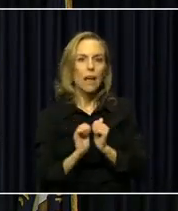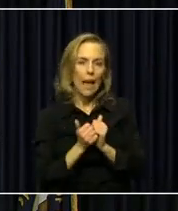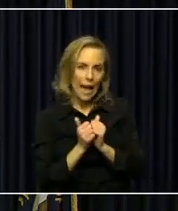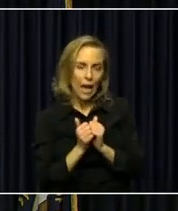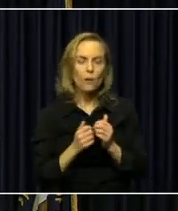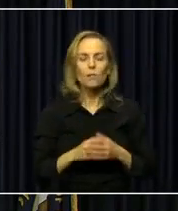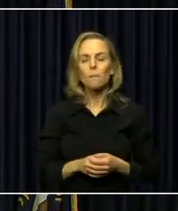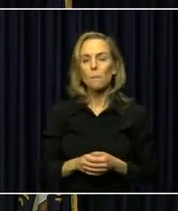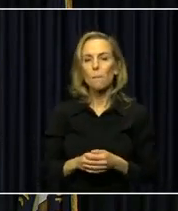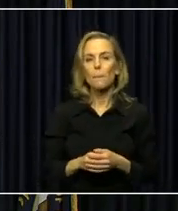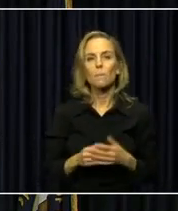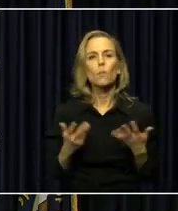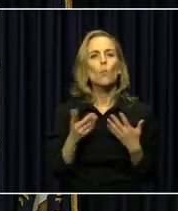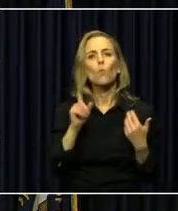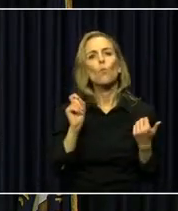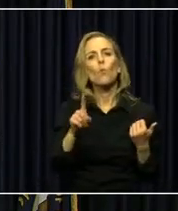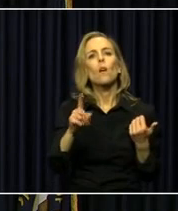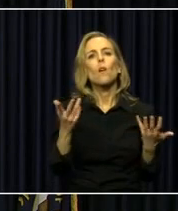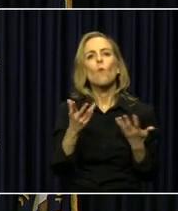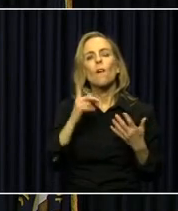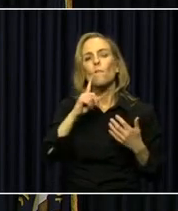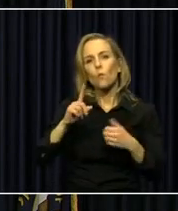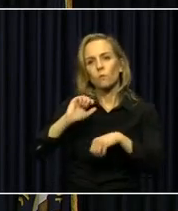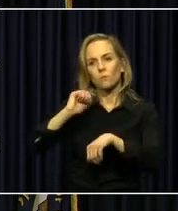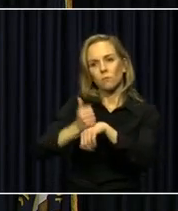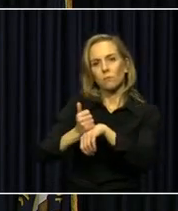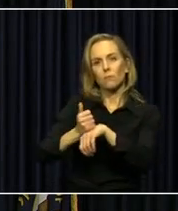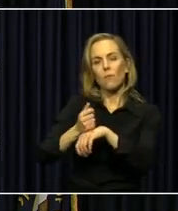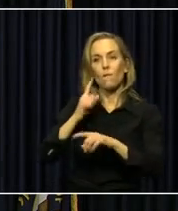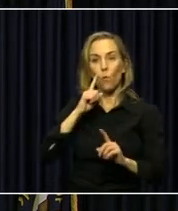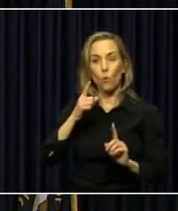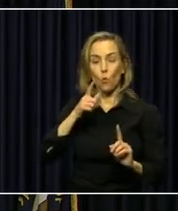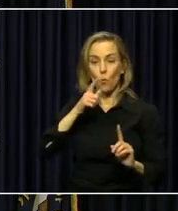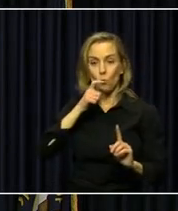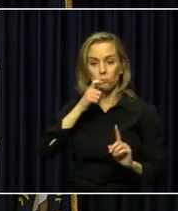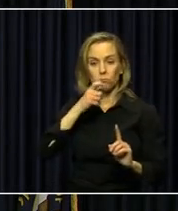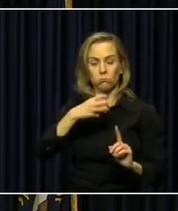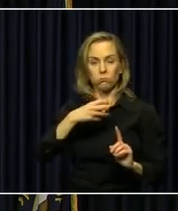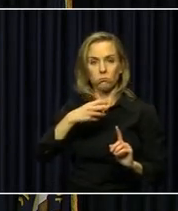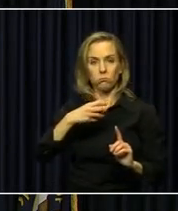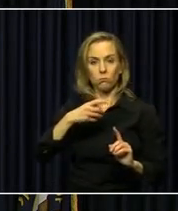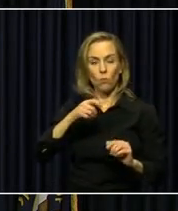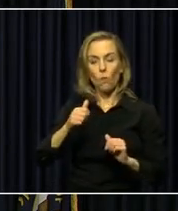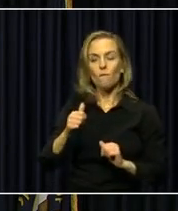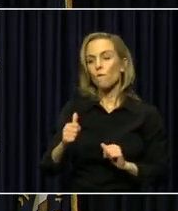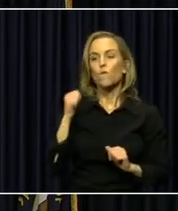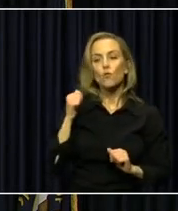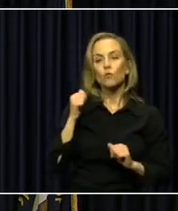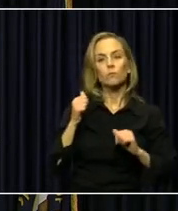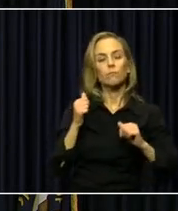DAYS, THAT WE NEED TO HAVE SUFFICIENT TESTING CAPACITY, THAT IT HAS TO BE PHASED IN